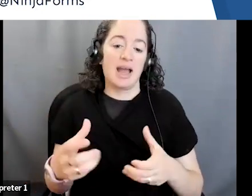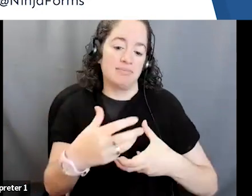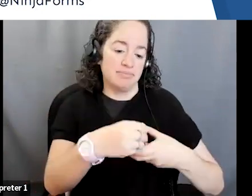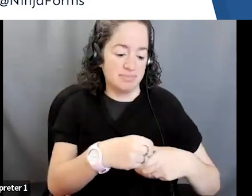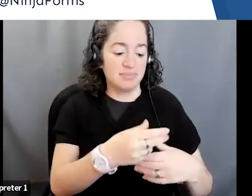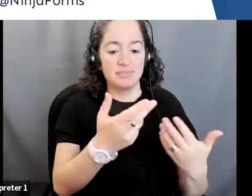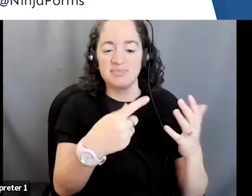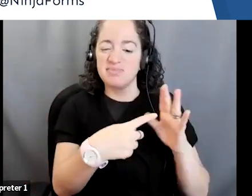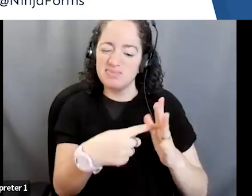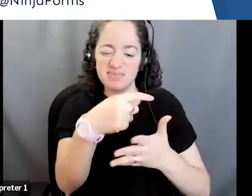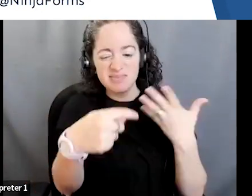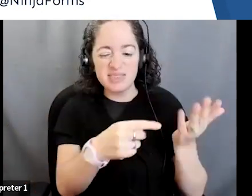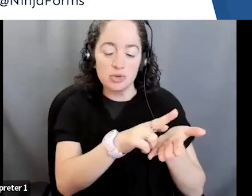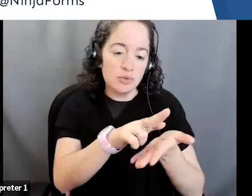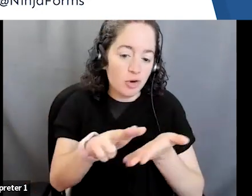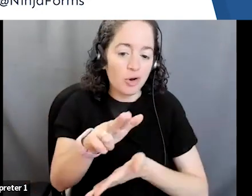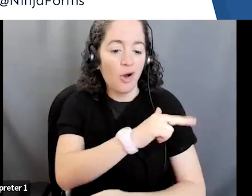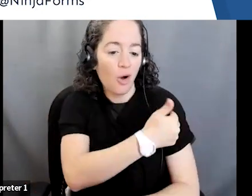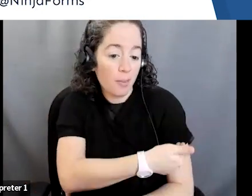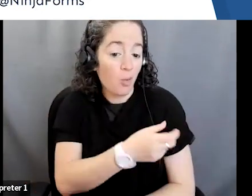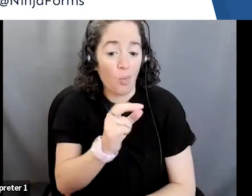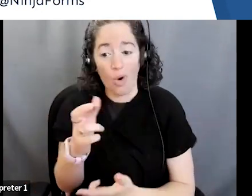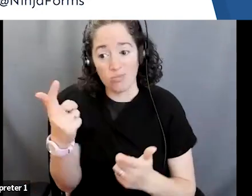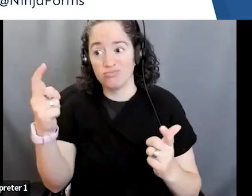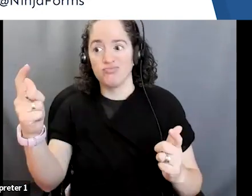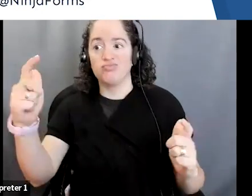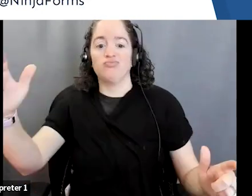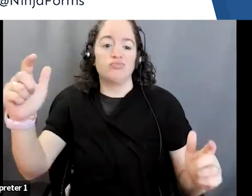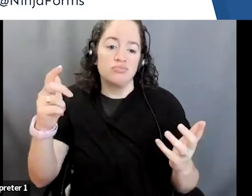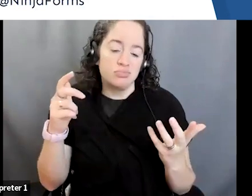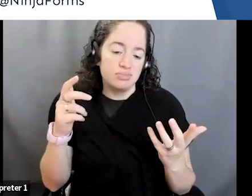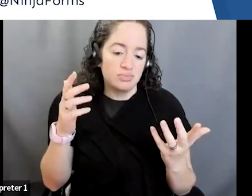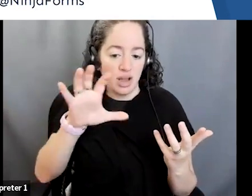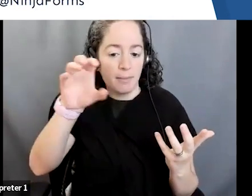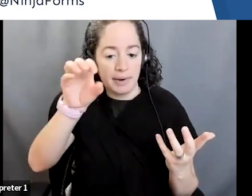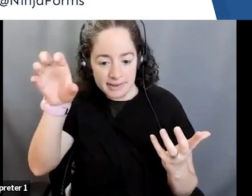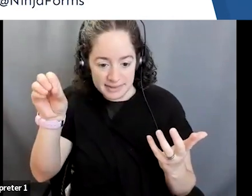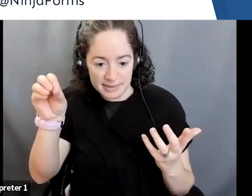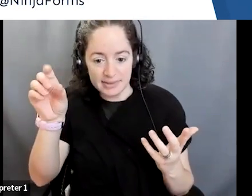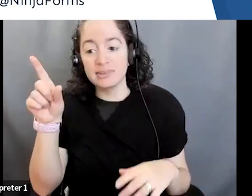hospitals, and even Fortune 500 companies, Ninja Forms will scale with you from startup